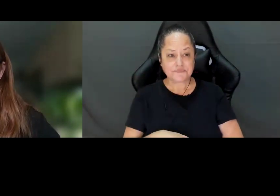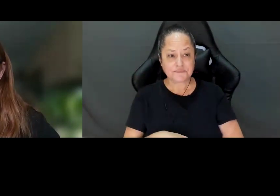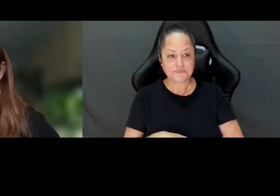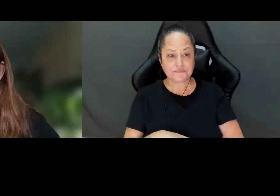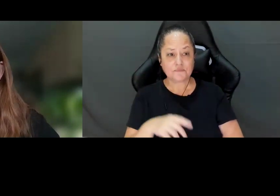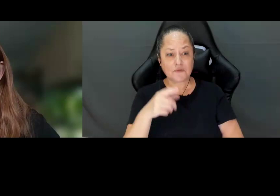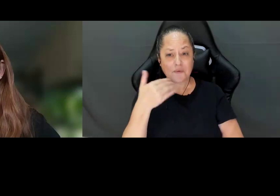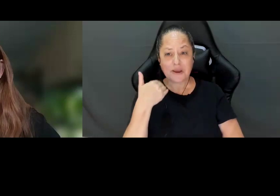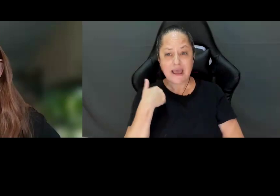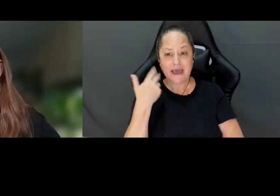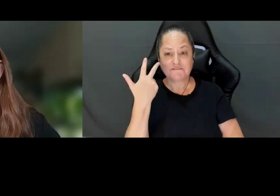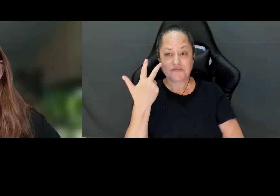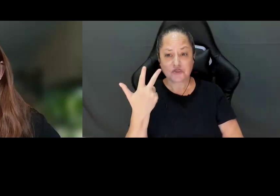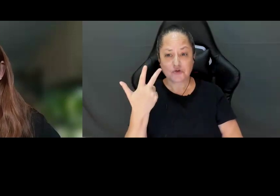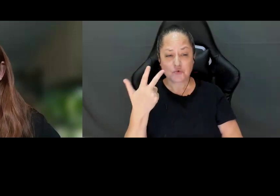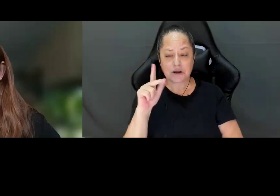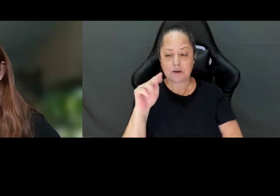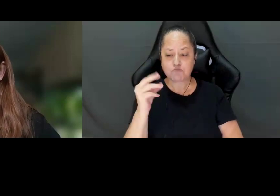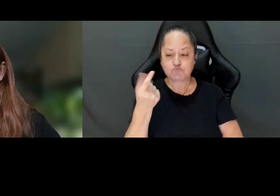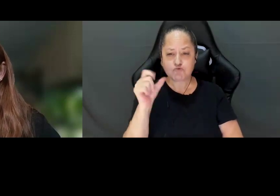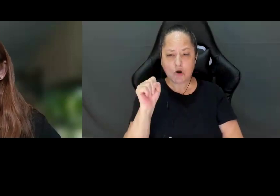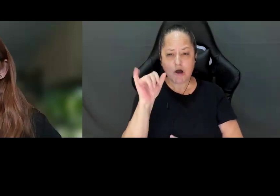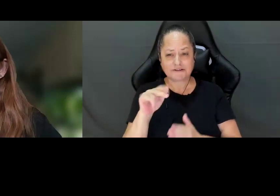And we have three prongs to this program.